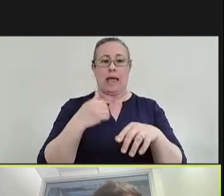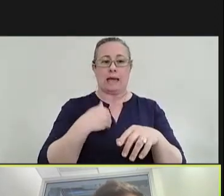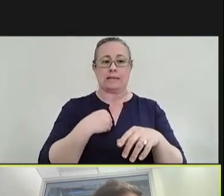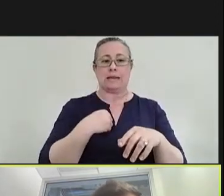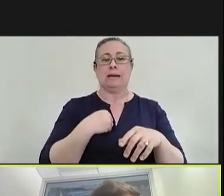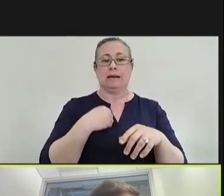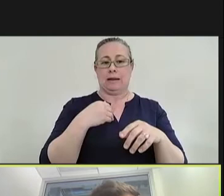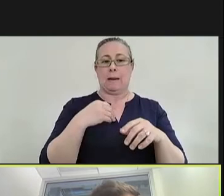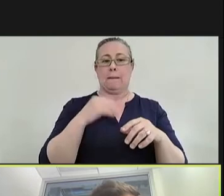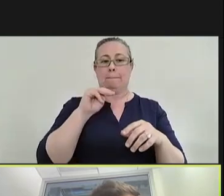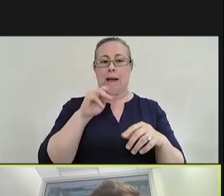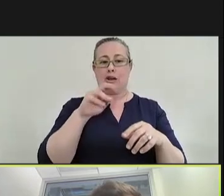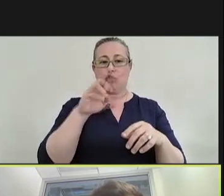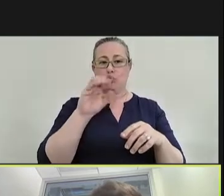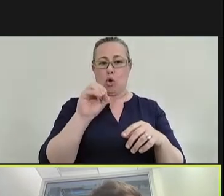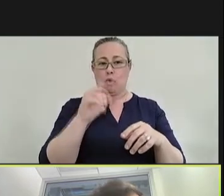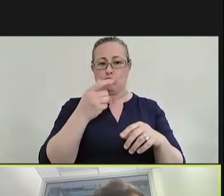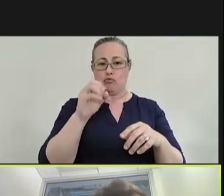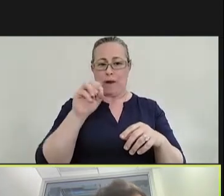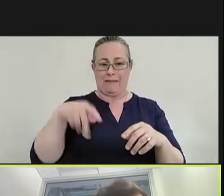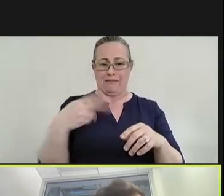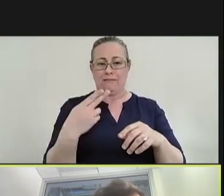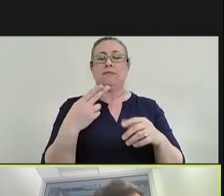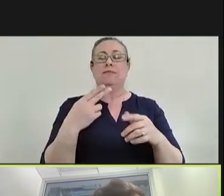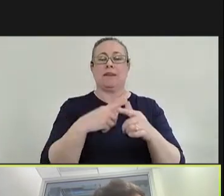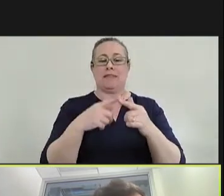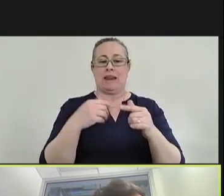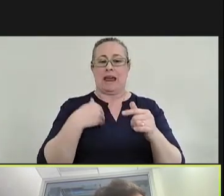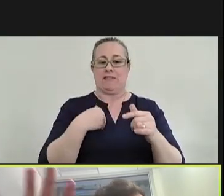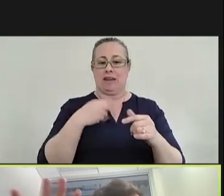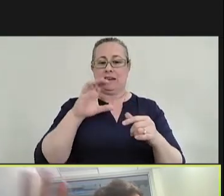the averages that are shown there. And below it is the cryo-EM density. And so when you fit